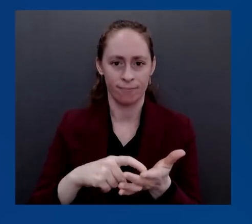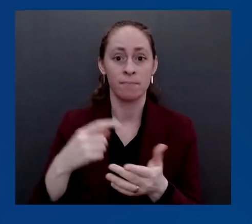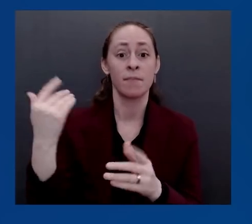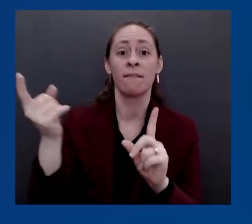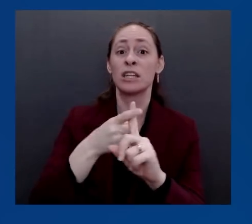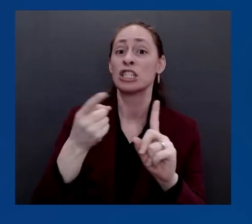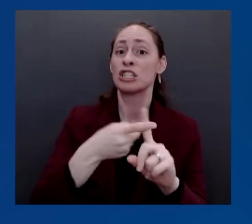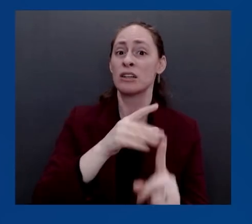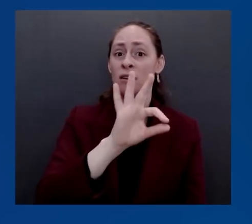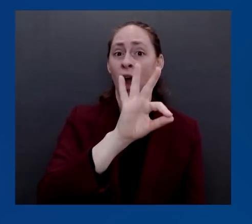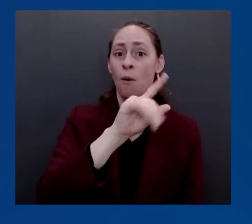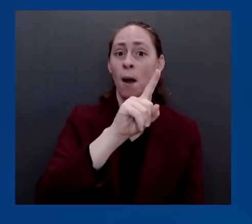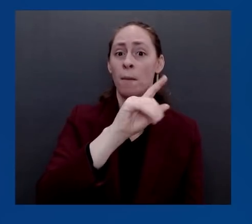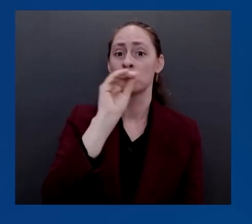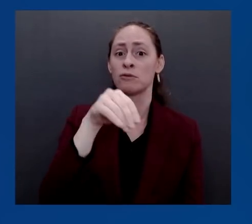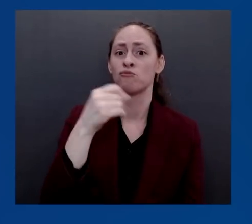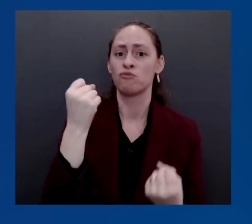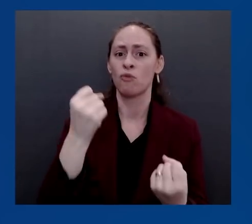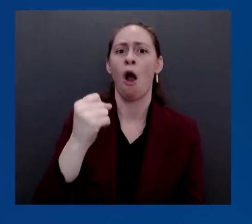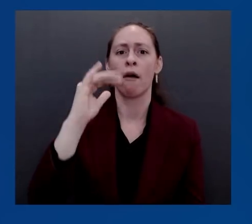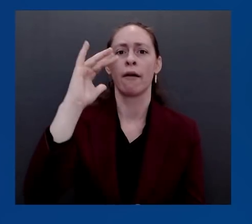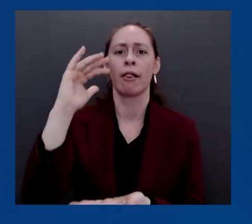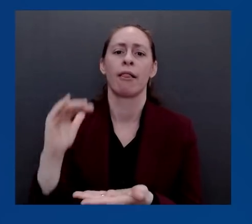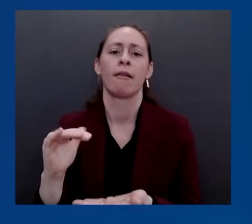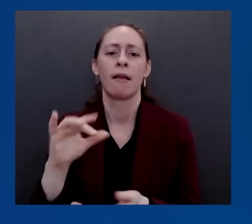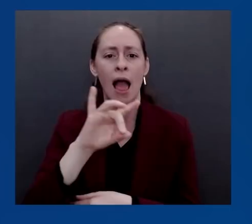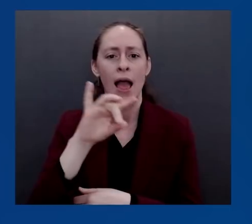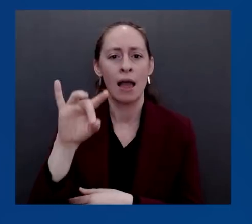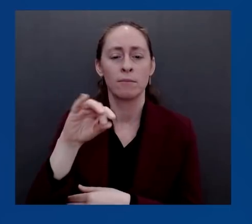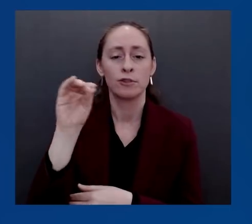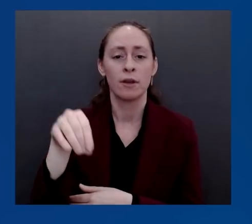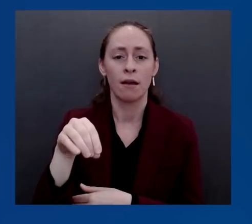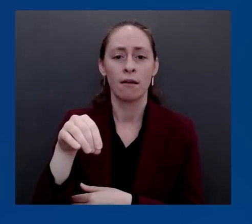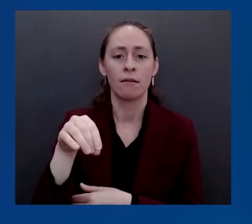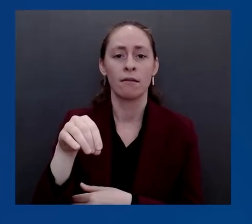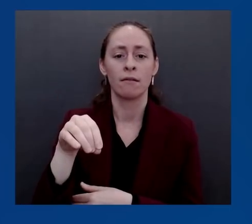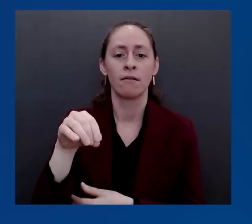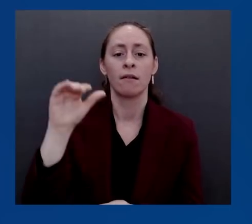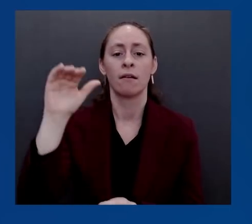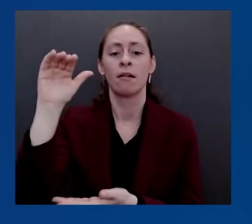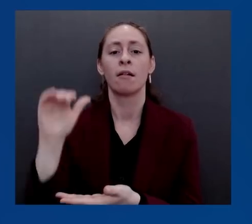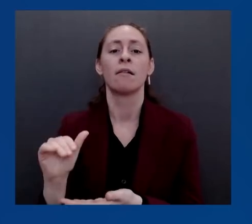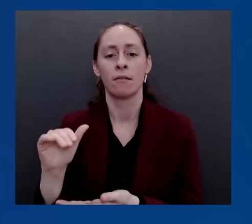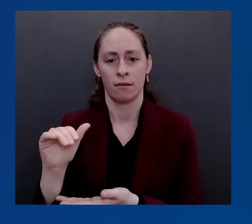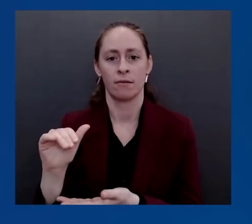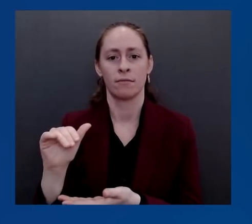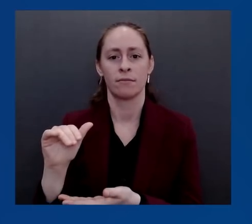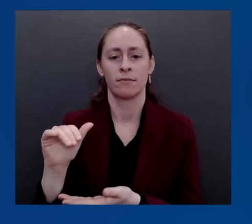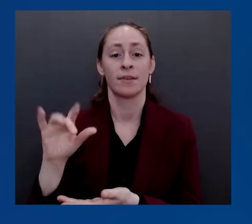Nonetheless, the level of 78 is still a good protective area. As I'll get to soon,